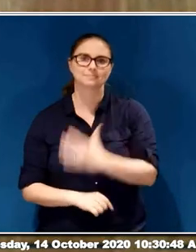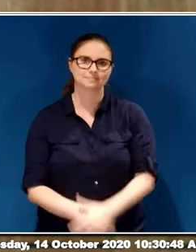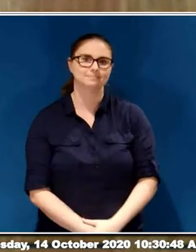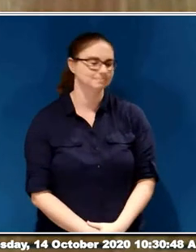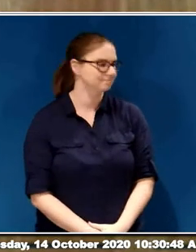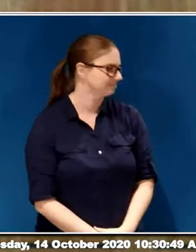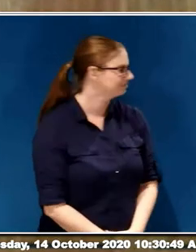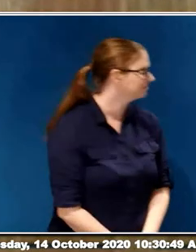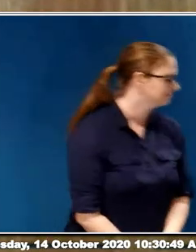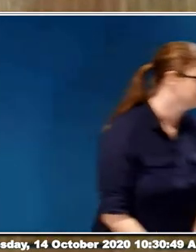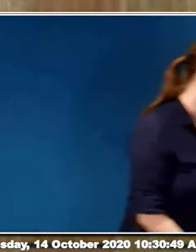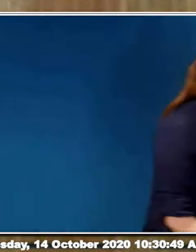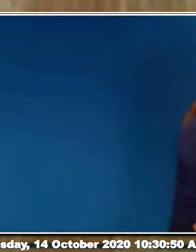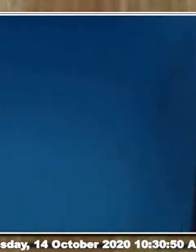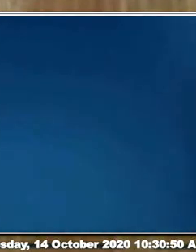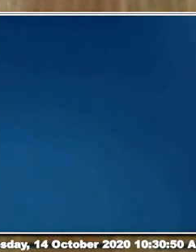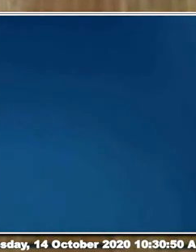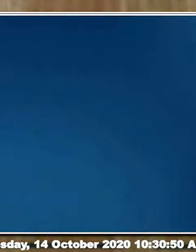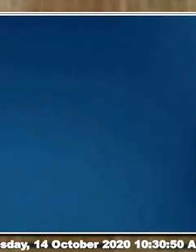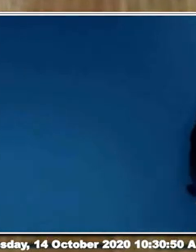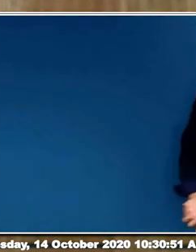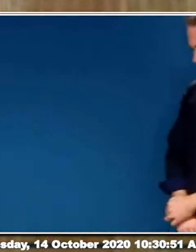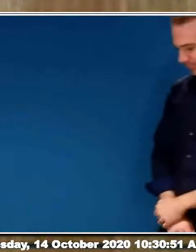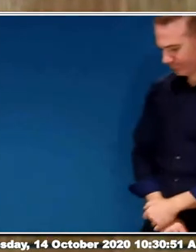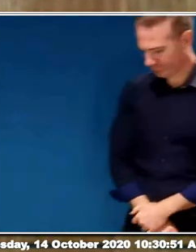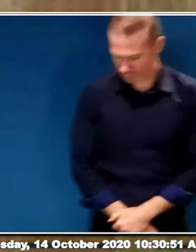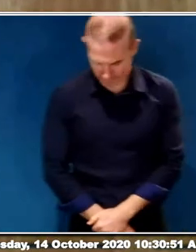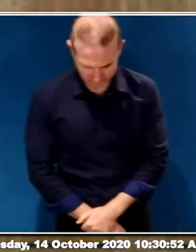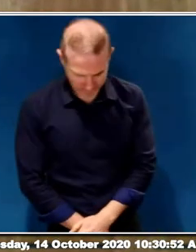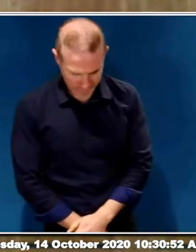At that early time, say around April, was there any set plan